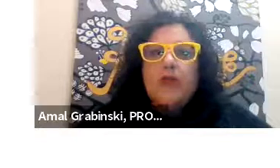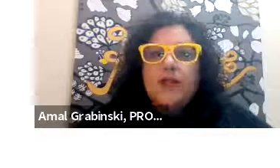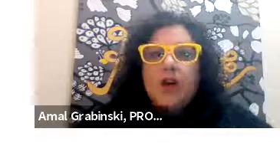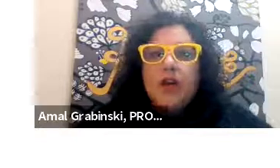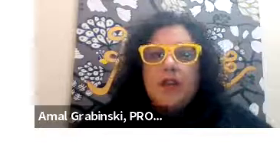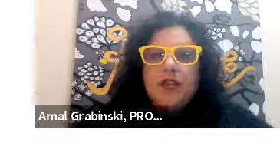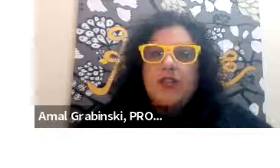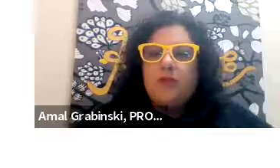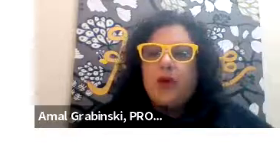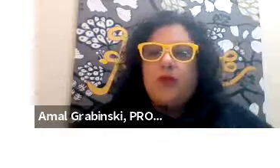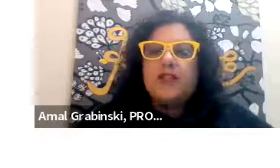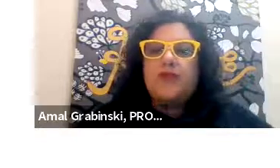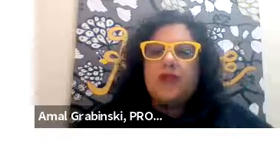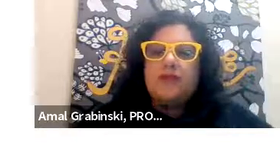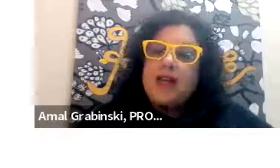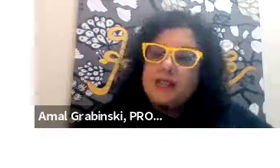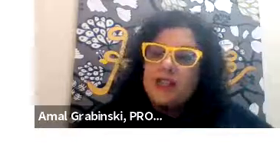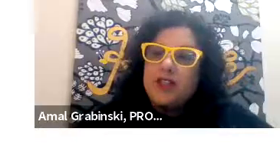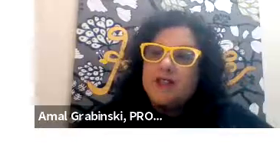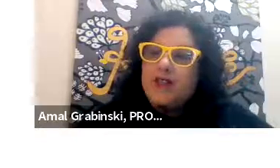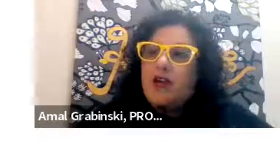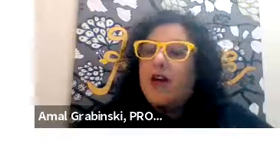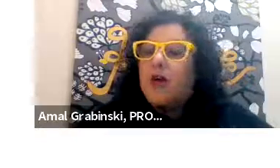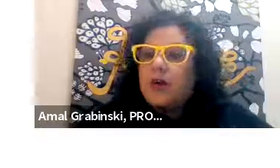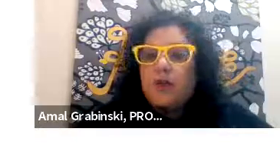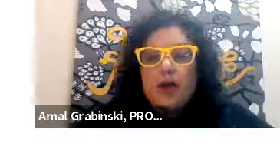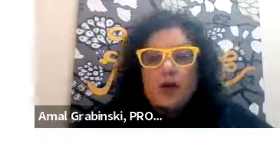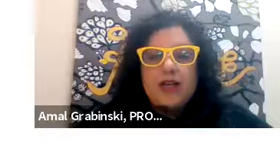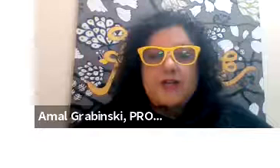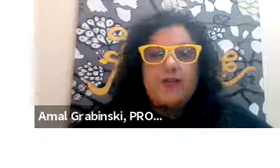Amal Grabinski, PROVAIL (she/her): Well, these are our key legislative priorities for the next session, they are not our only priorities.